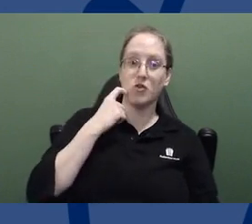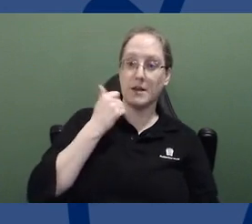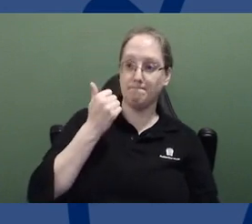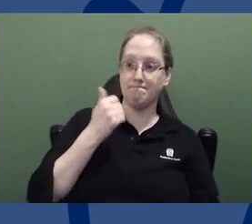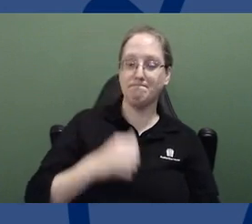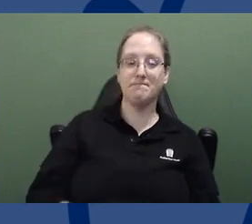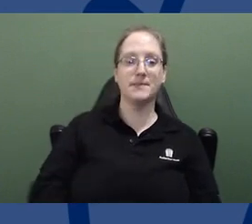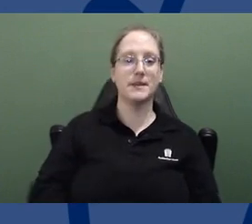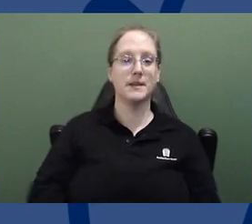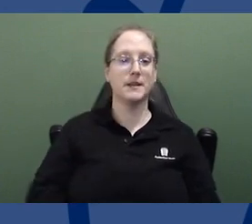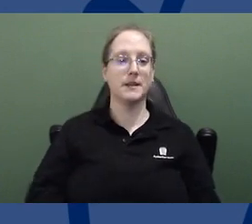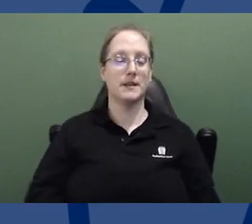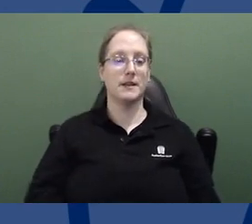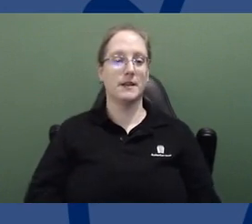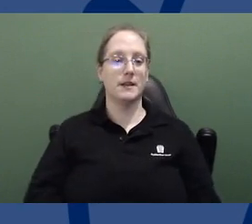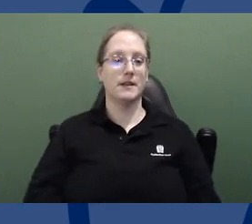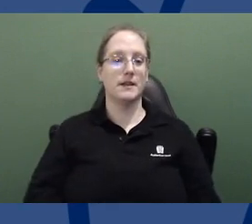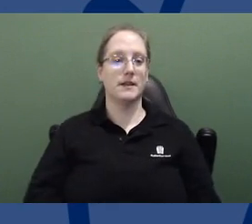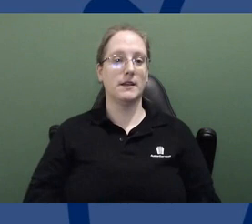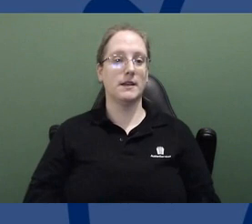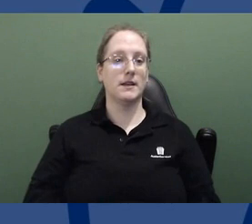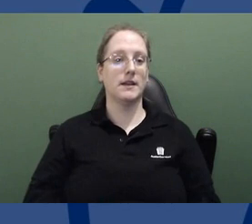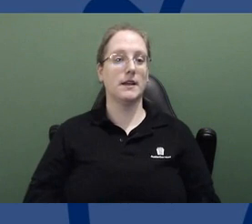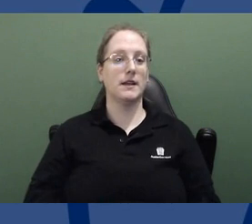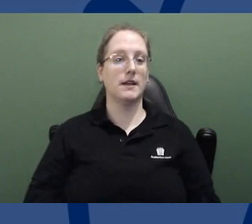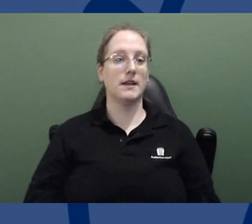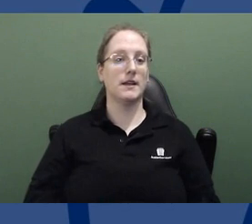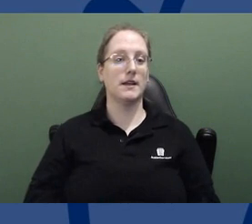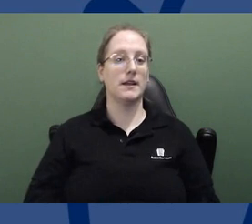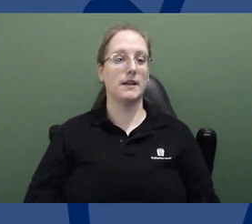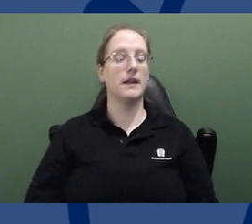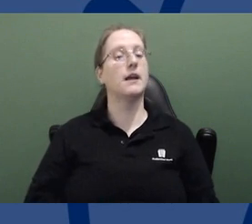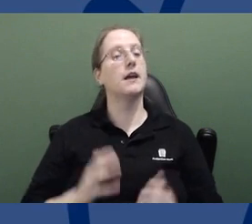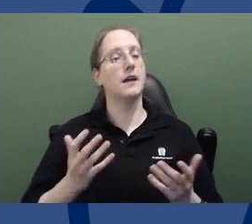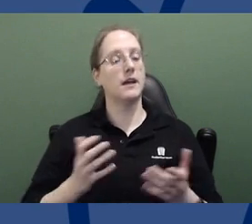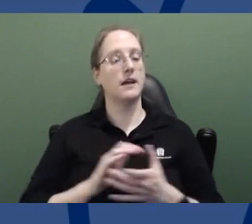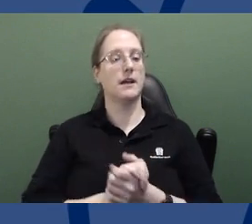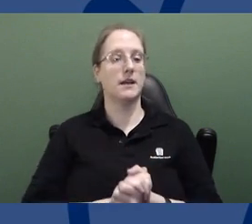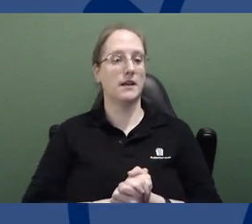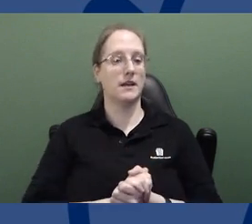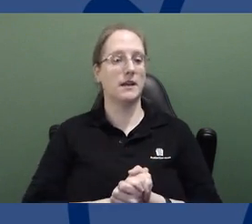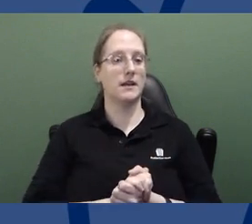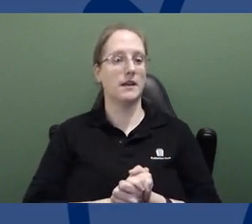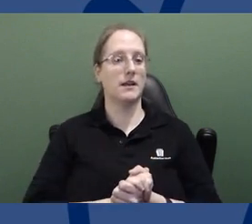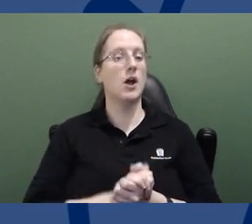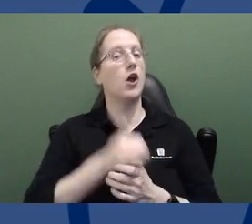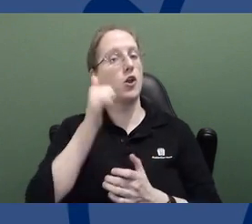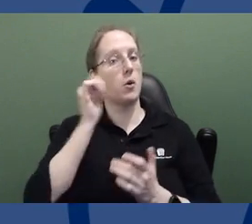So basically, knowing what you put in your BAS and whether it's a three‑monthly or